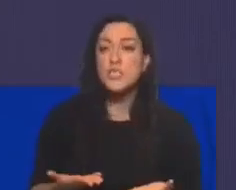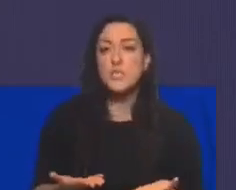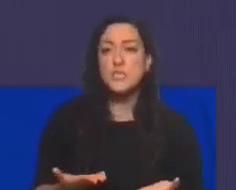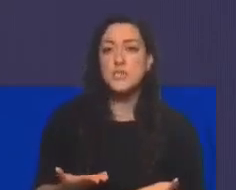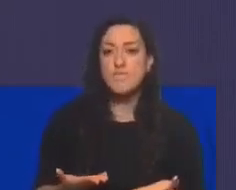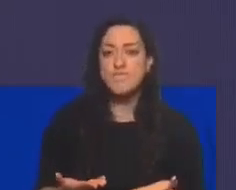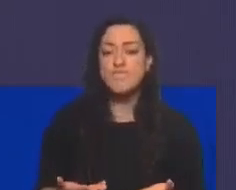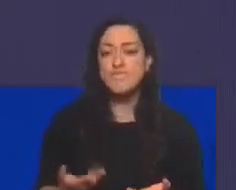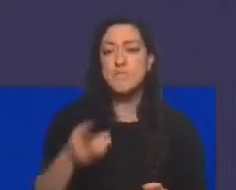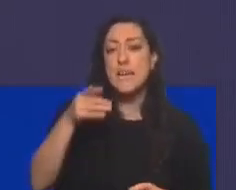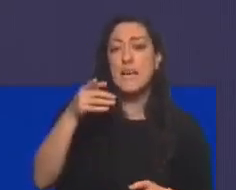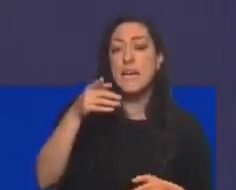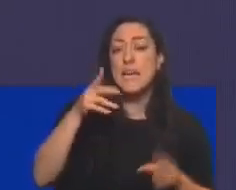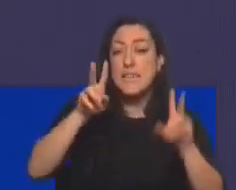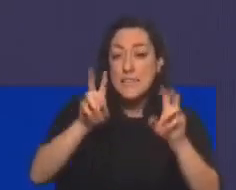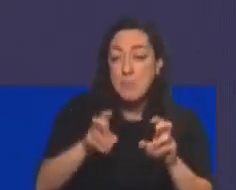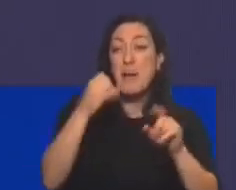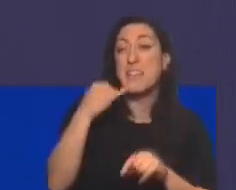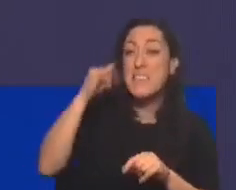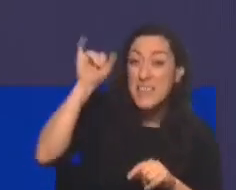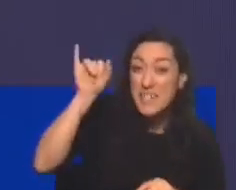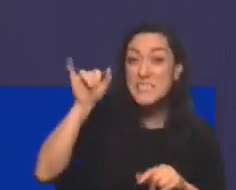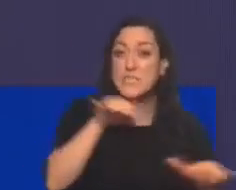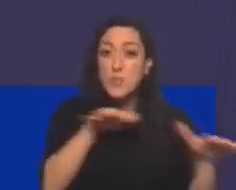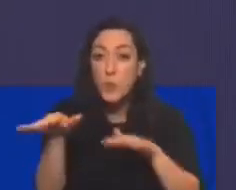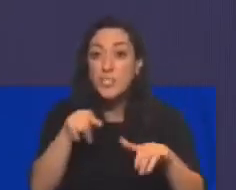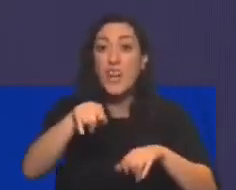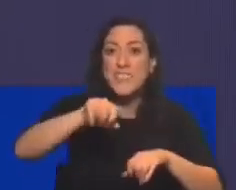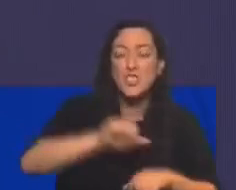What happened in terms of interest rates is a great triumph that we have